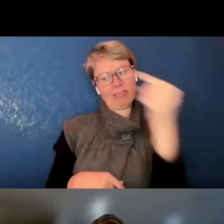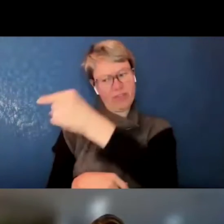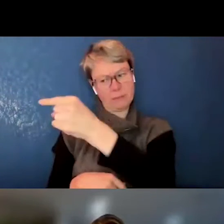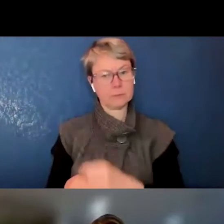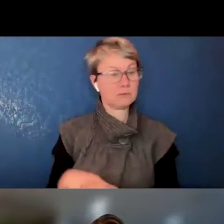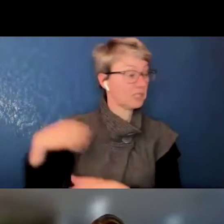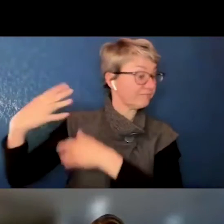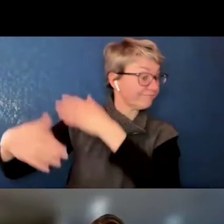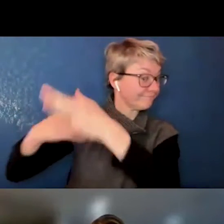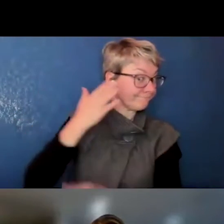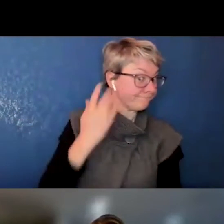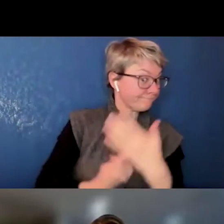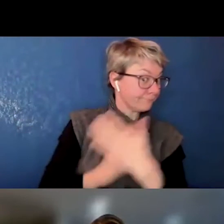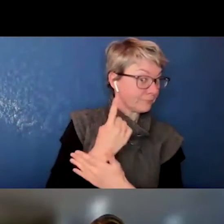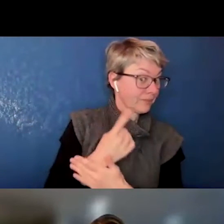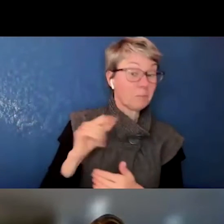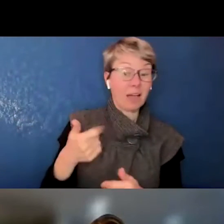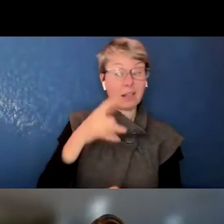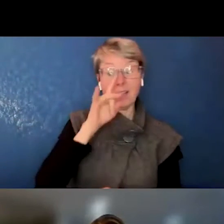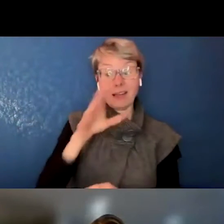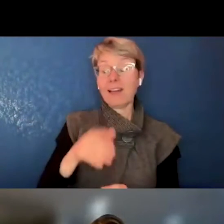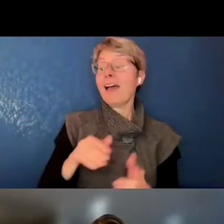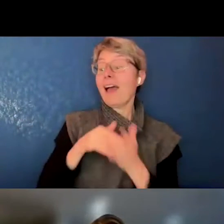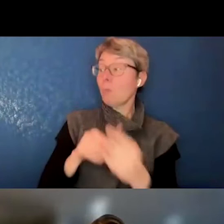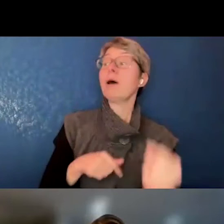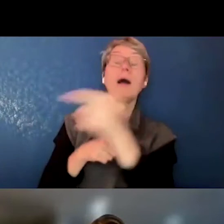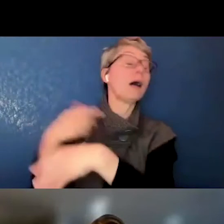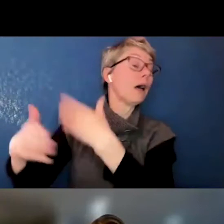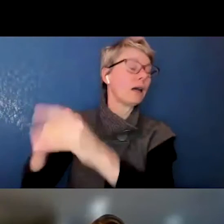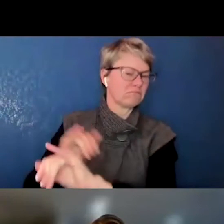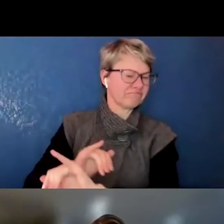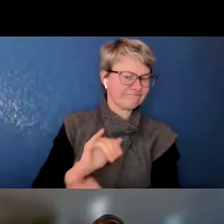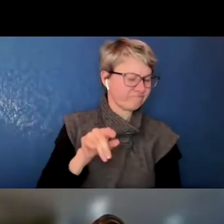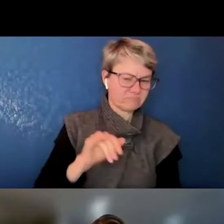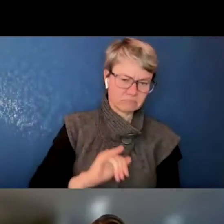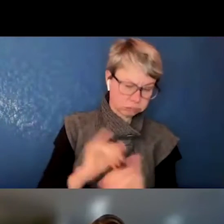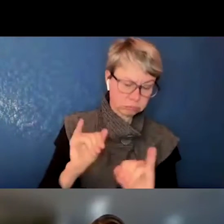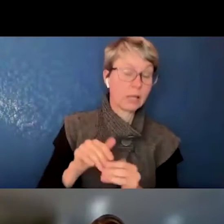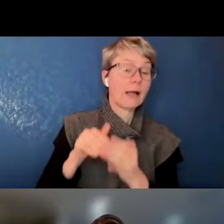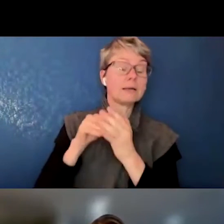assist somebody who was in such you know horrible circumstances it was good to uh to hear about that